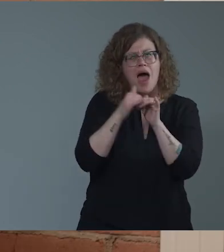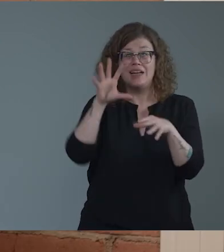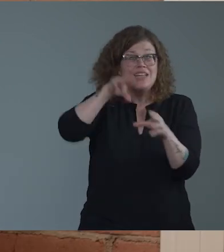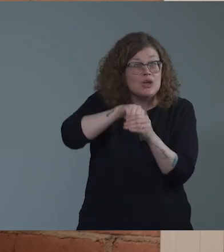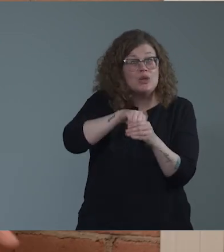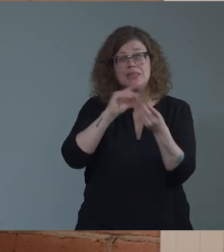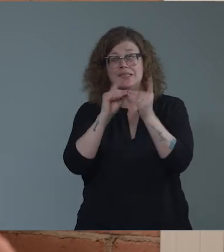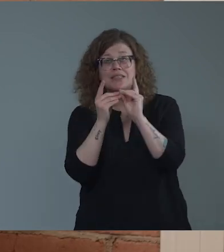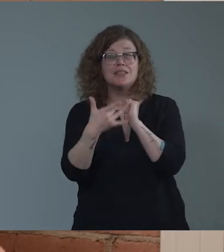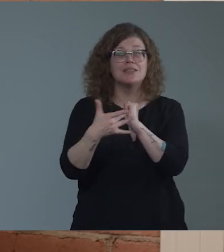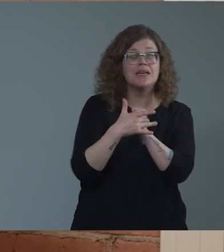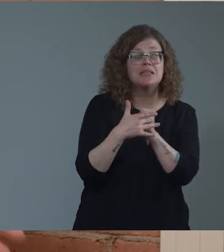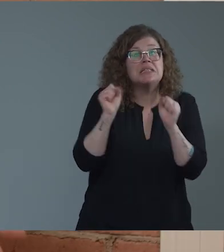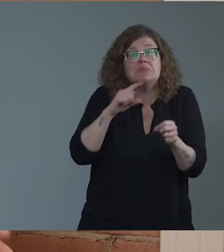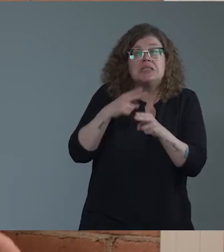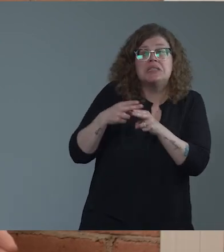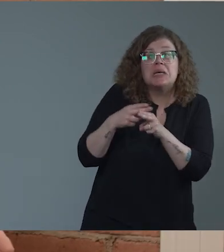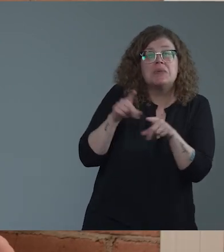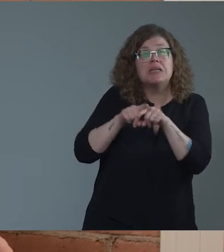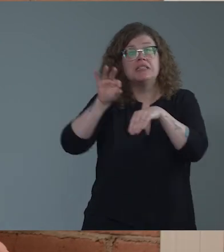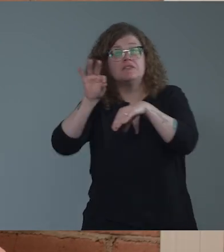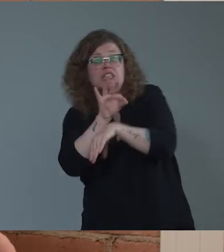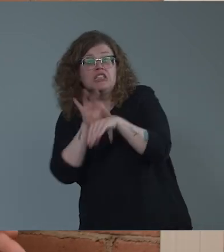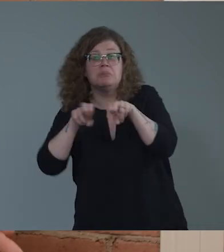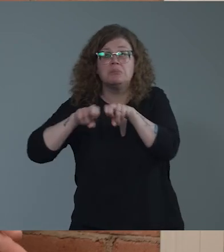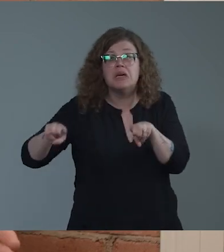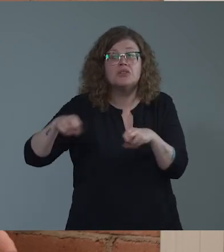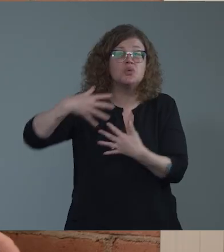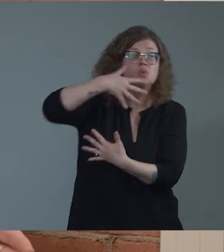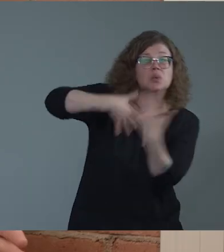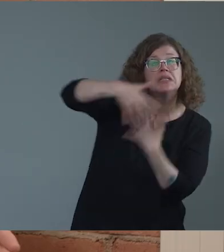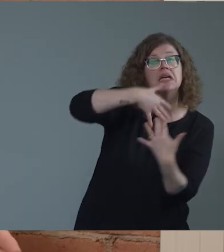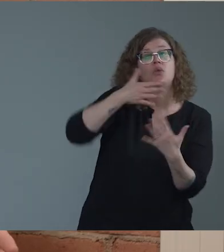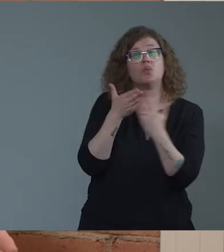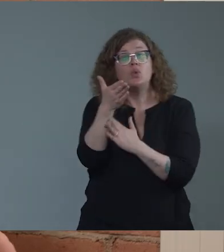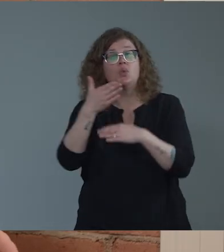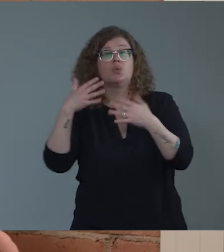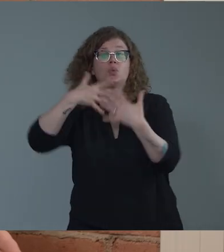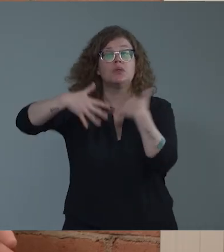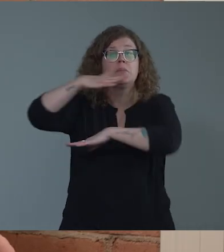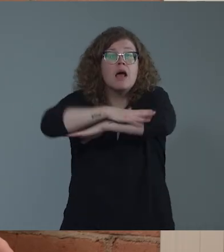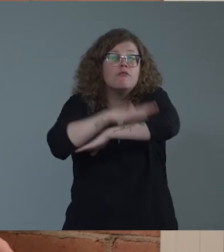But there are standards and ways of working in public art that support that creative process really, really well.